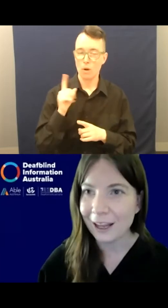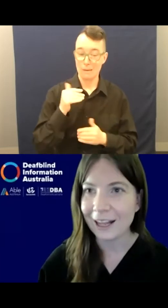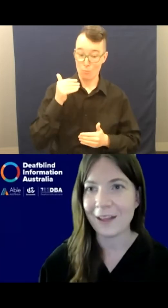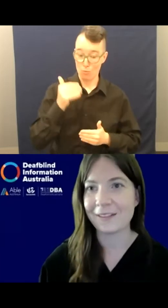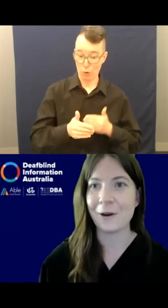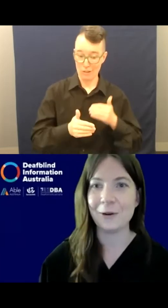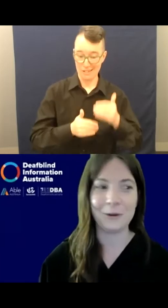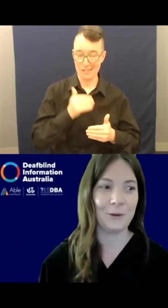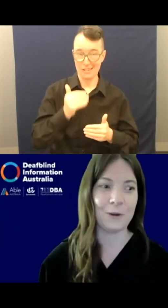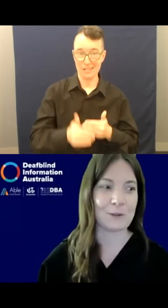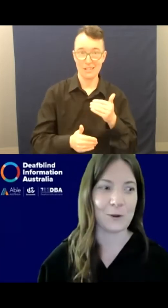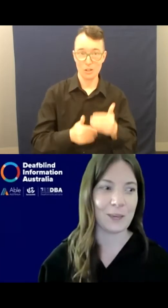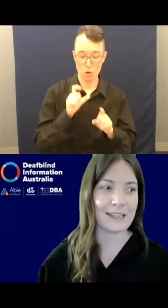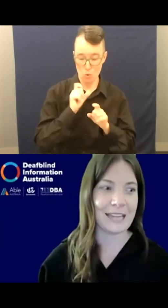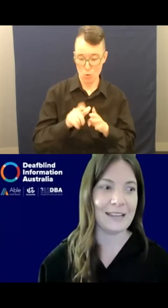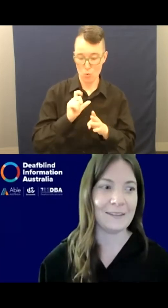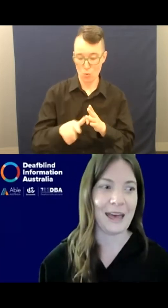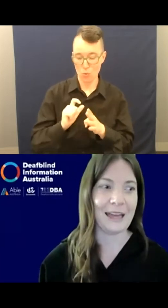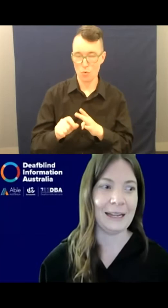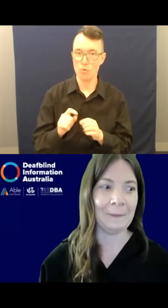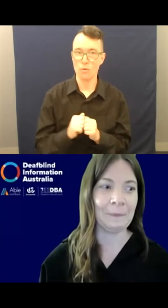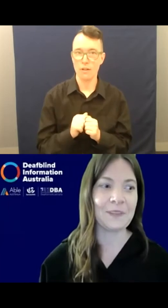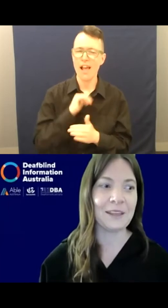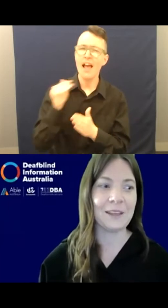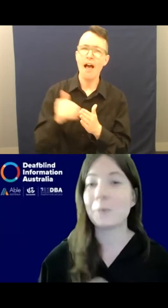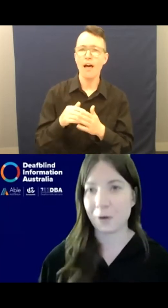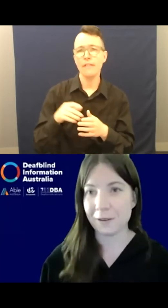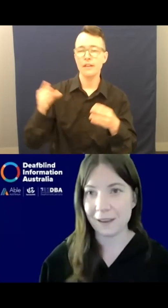That's not what I'm talking about today, it's about the process.